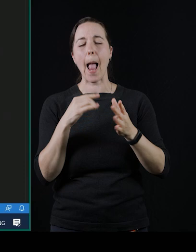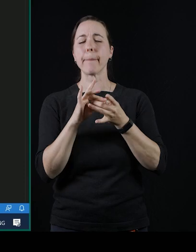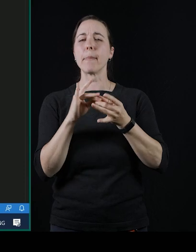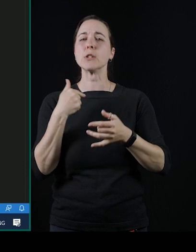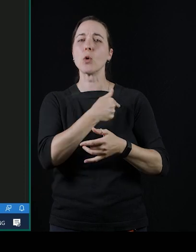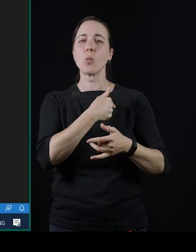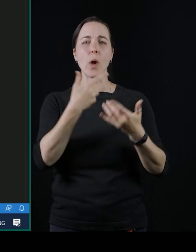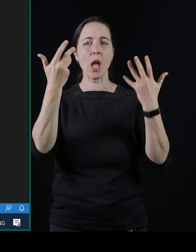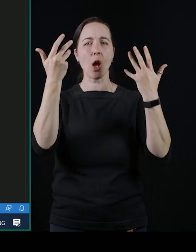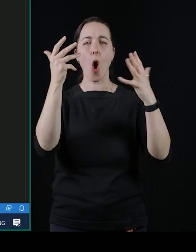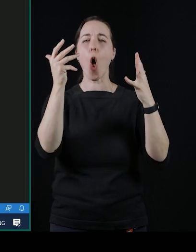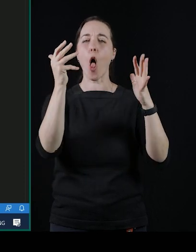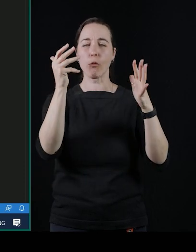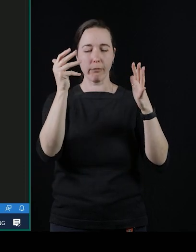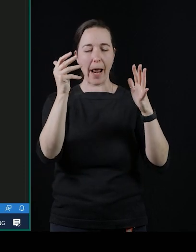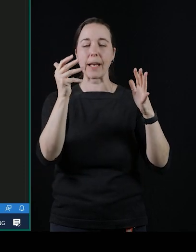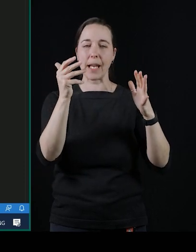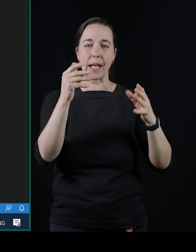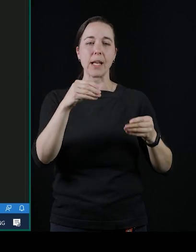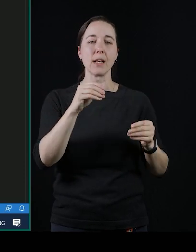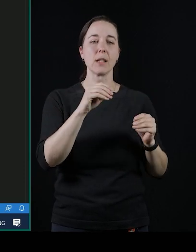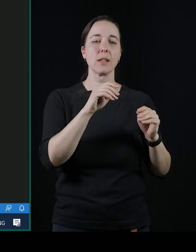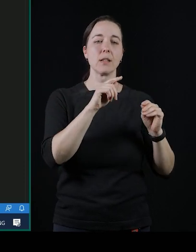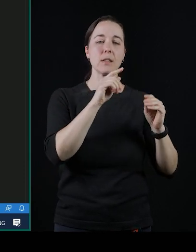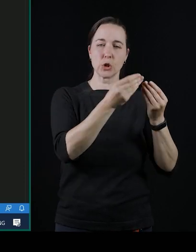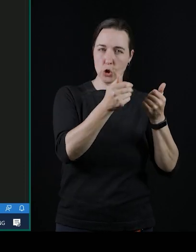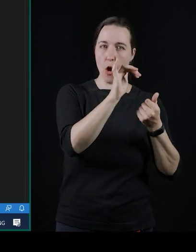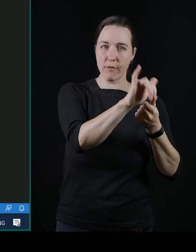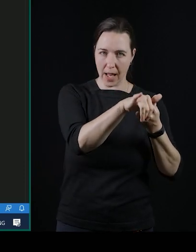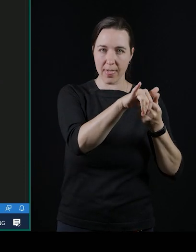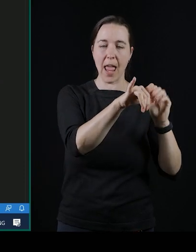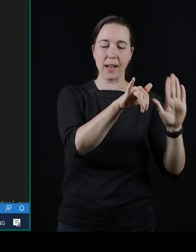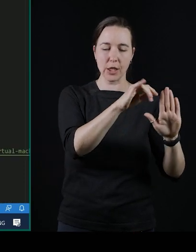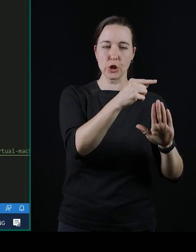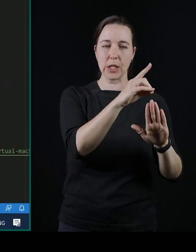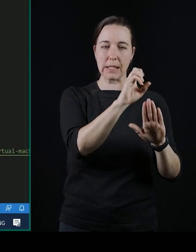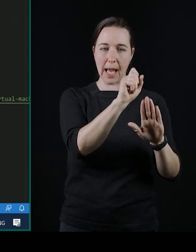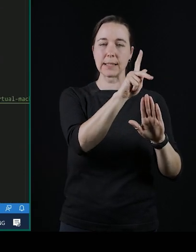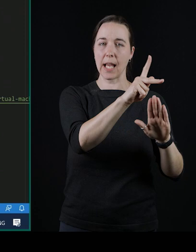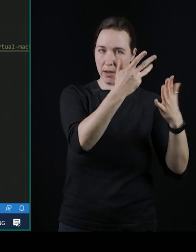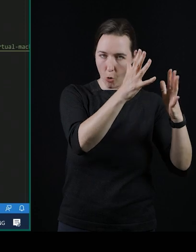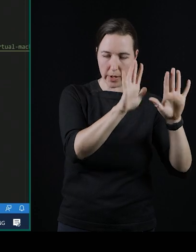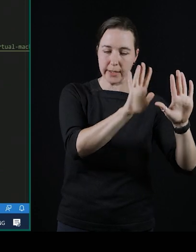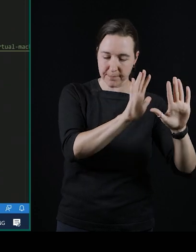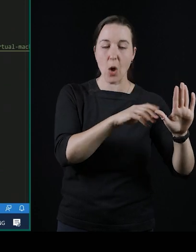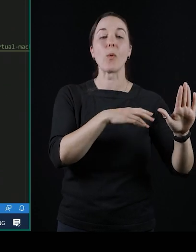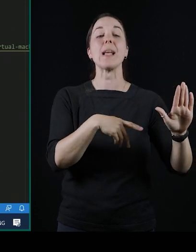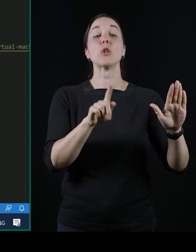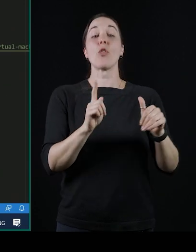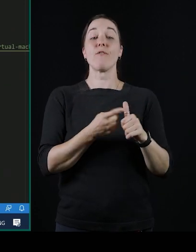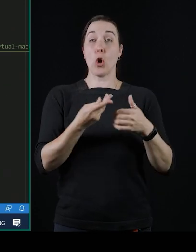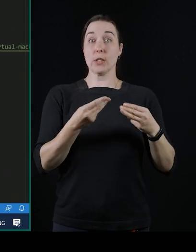I mentioned we have already installed the GSDK here via Nugget, right? And the first method that it's called,